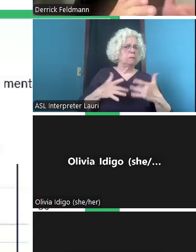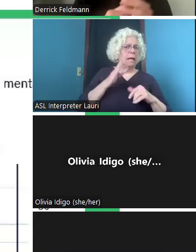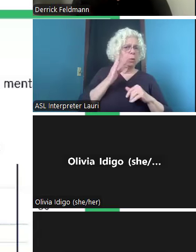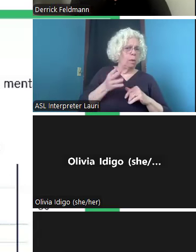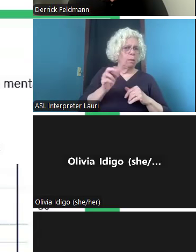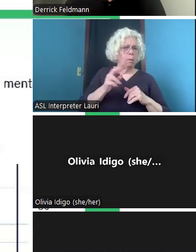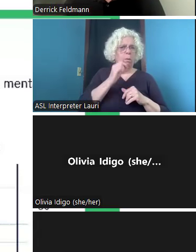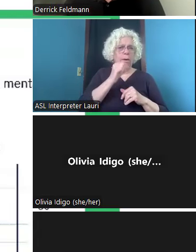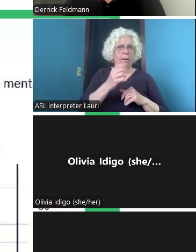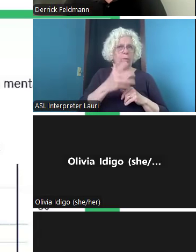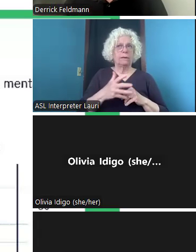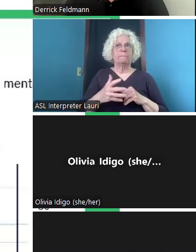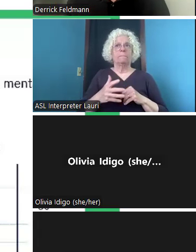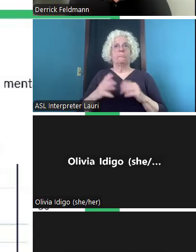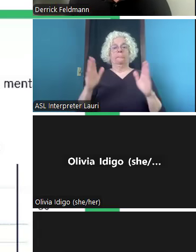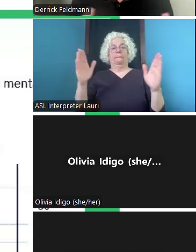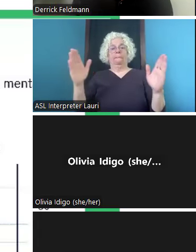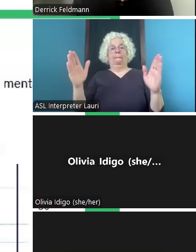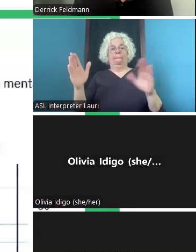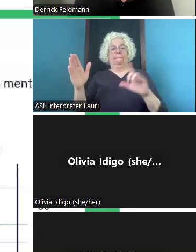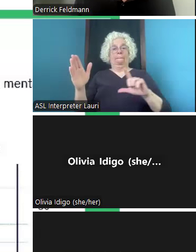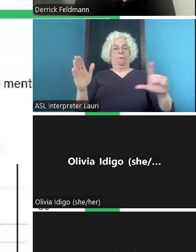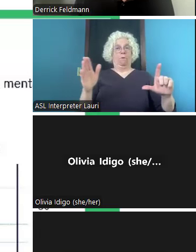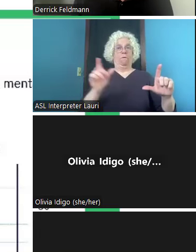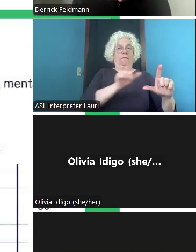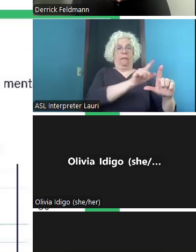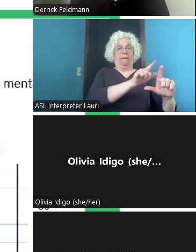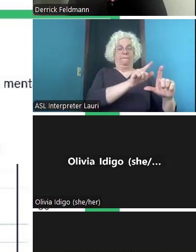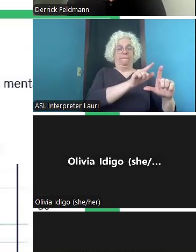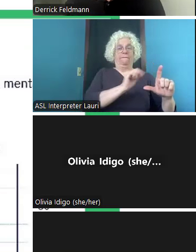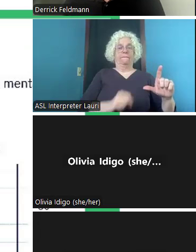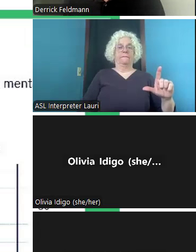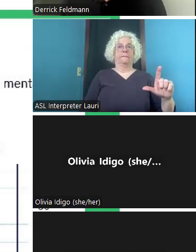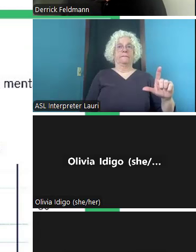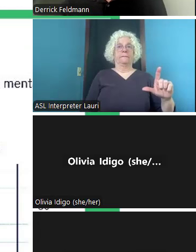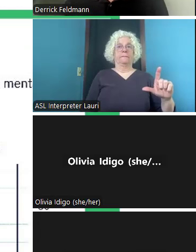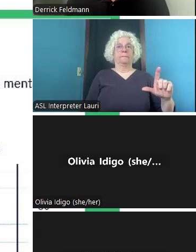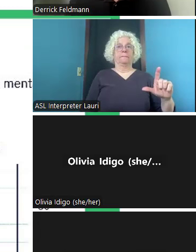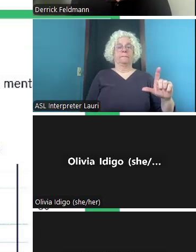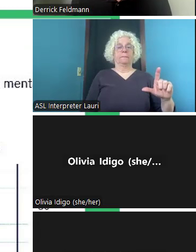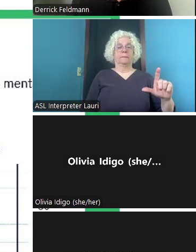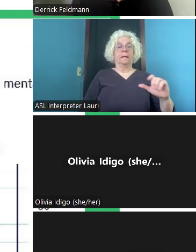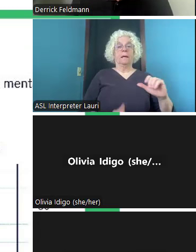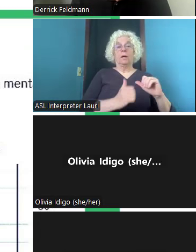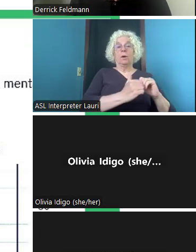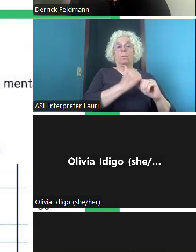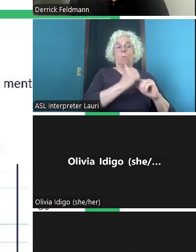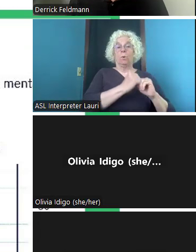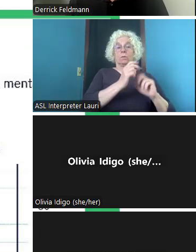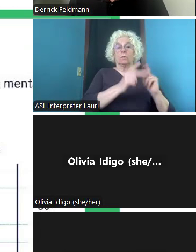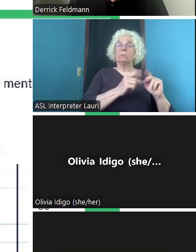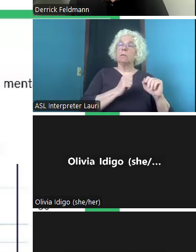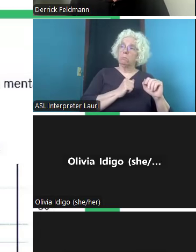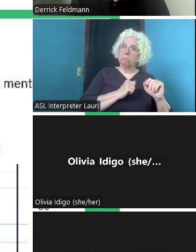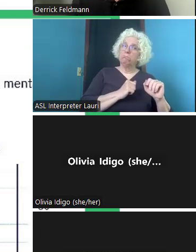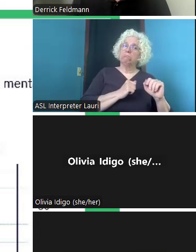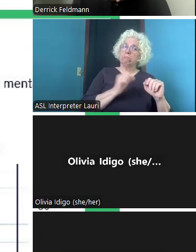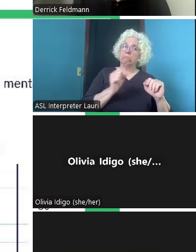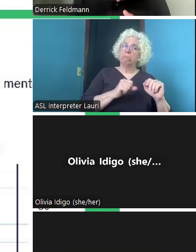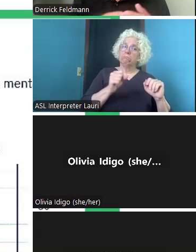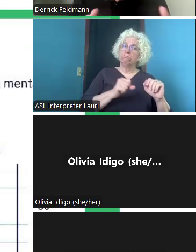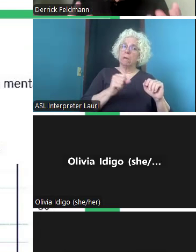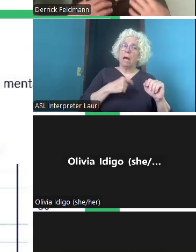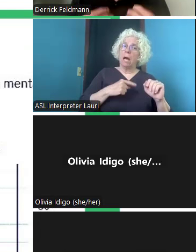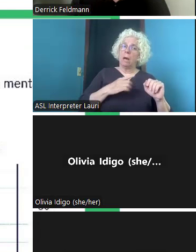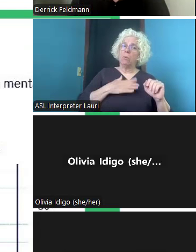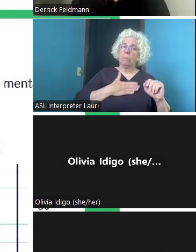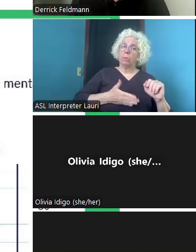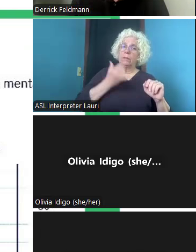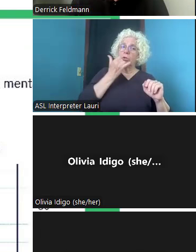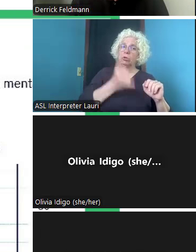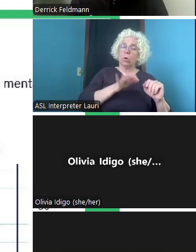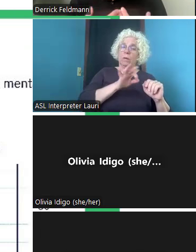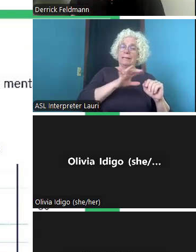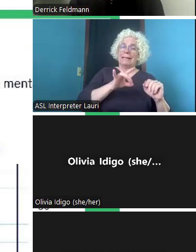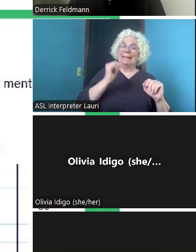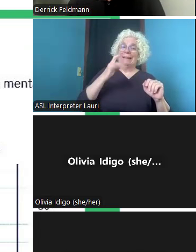And as you'll see on the bottom left hand side, a vast majority of our trusted messengers said that they would call 988 if they felt like they were going to harden themselves.